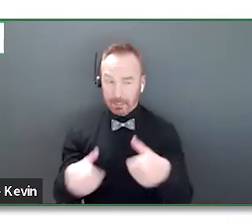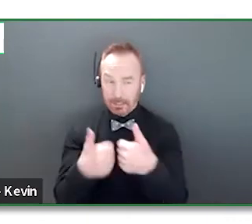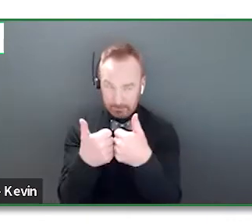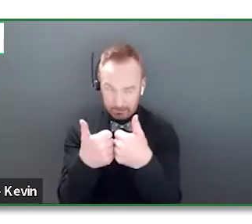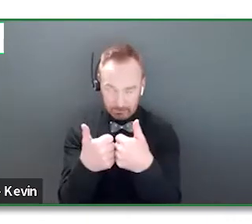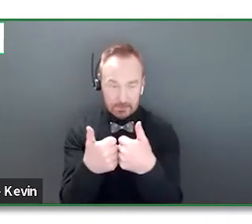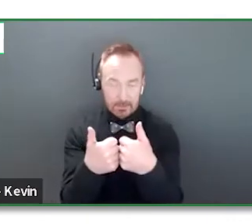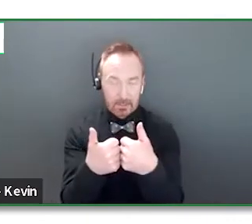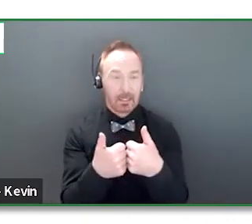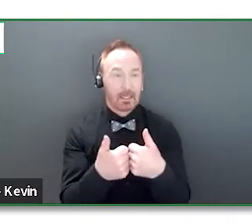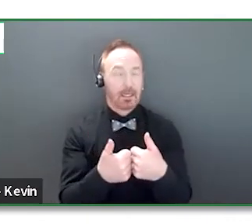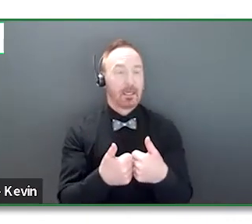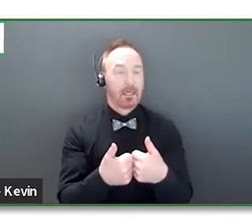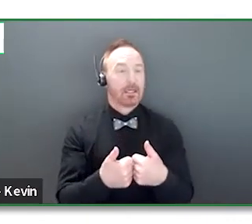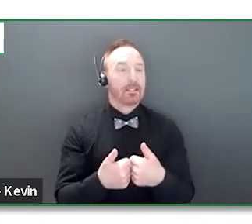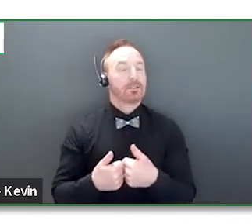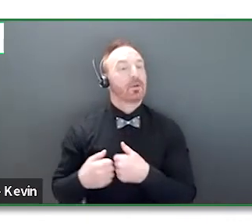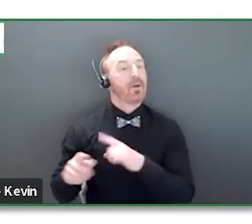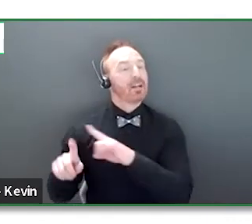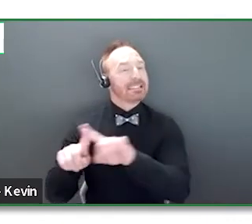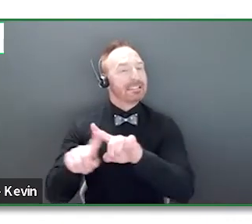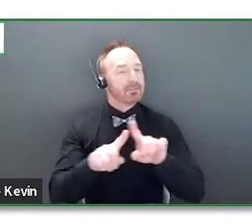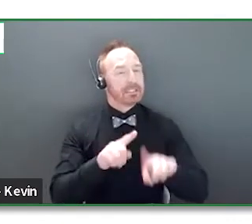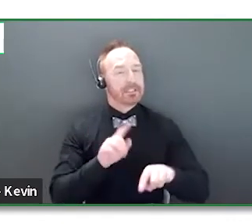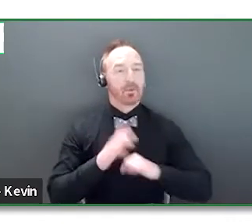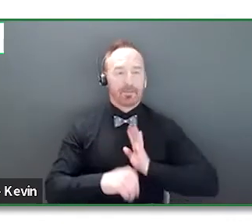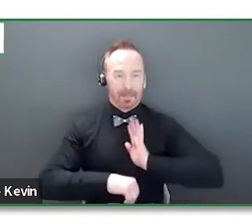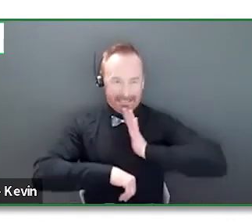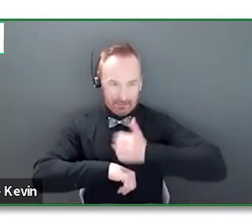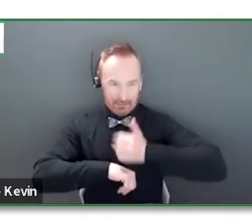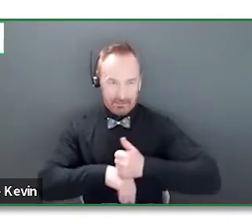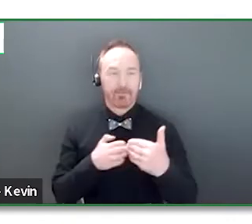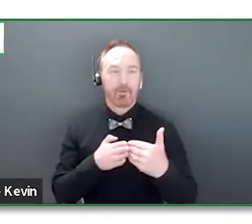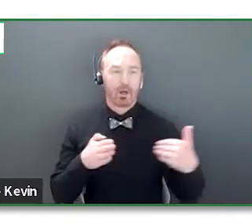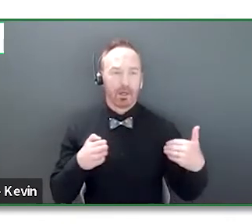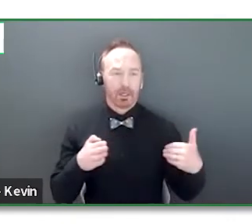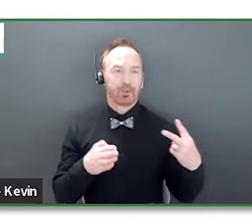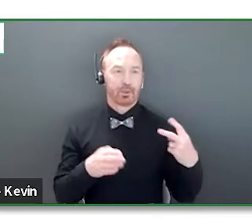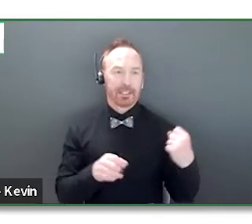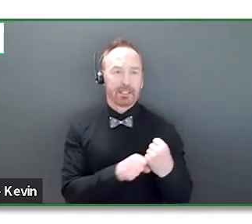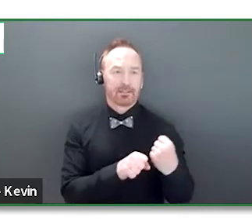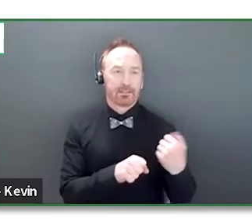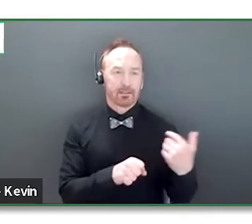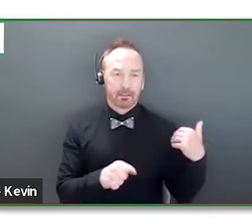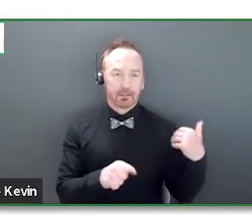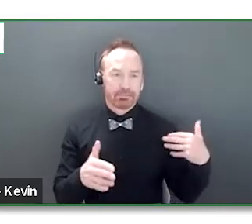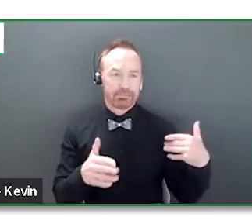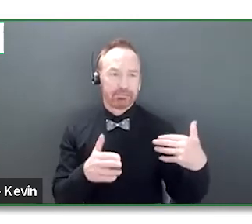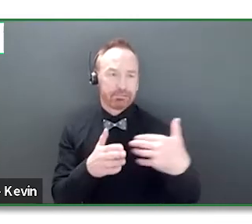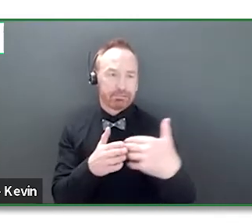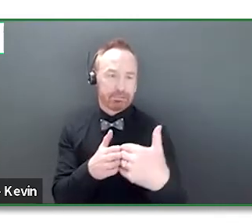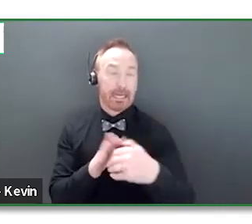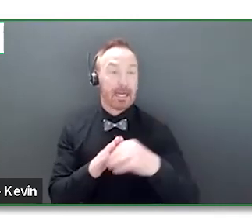different initiatives we've been working on over the last two years. I'm happy to take questions. For me today, I'm really happy to